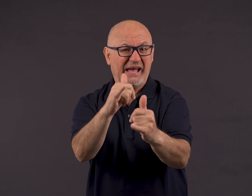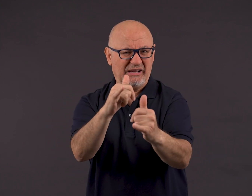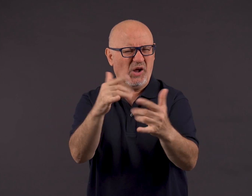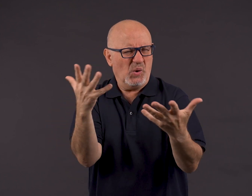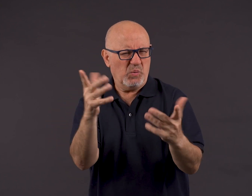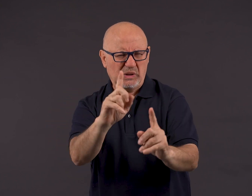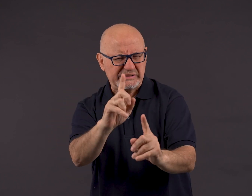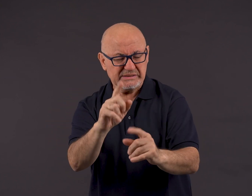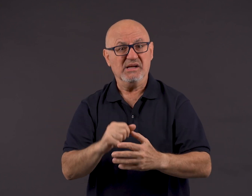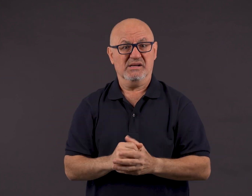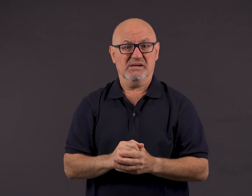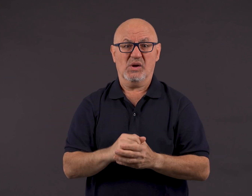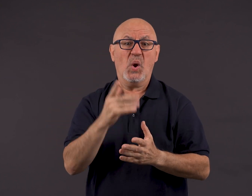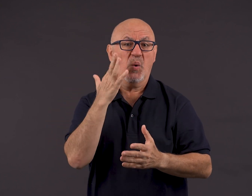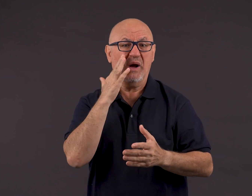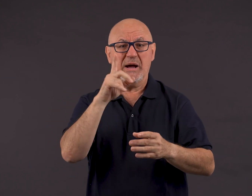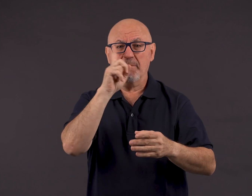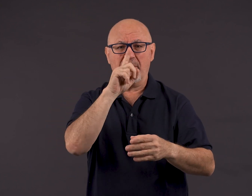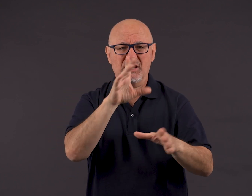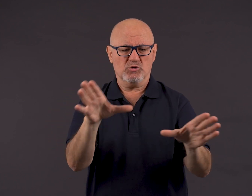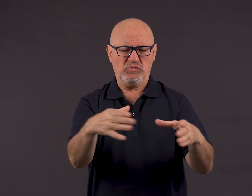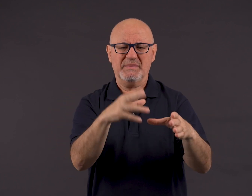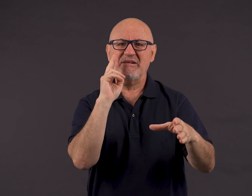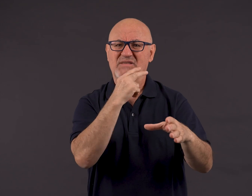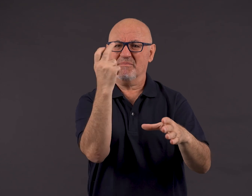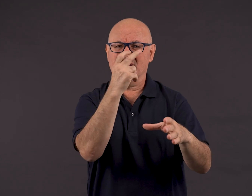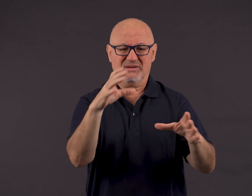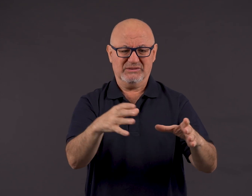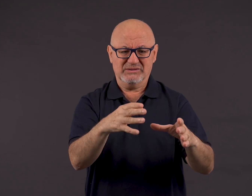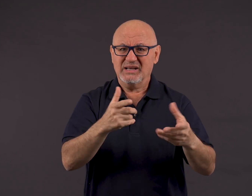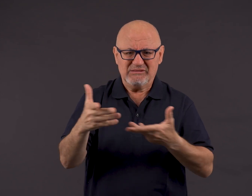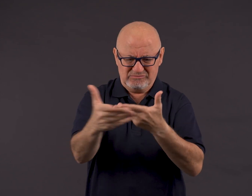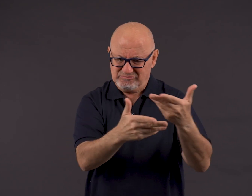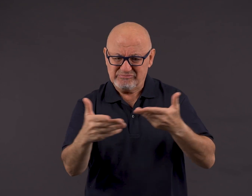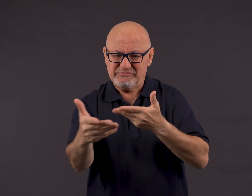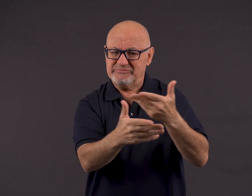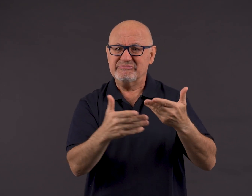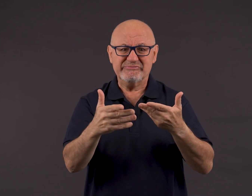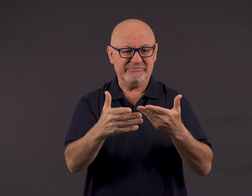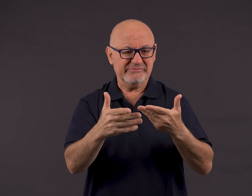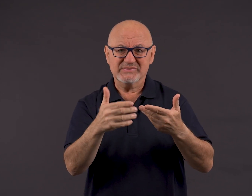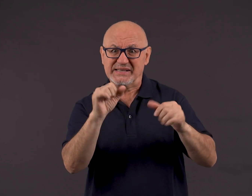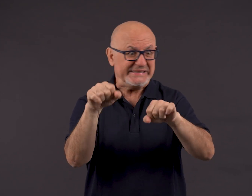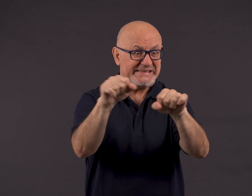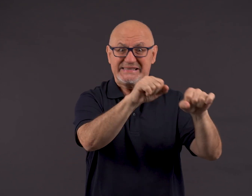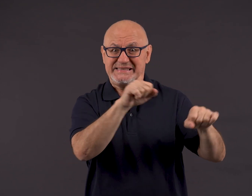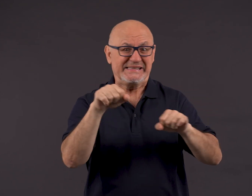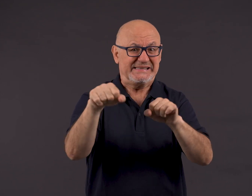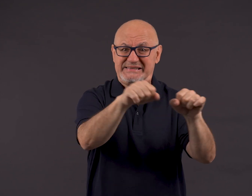Sometimes in group discussions deafblind people will nod along to show that they understand